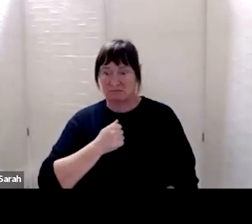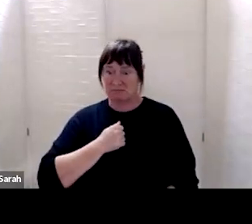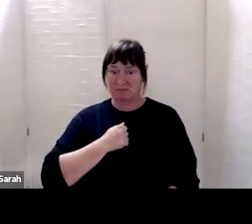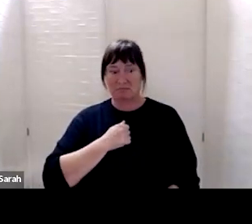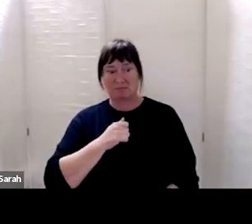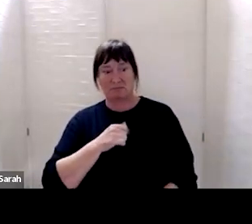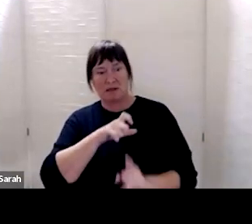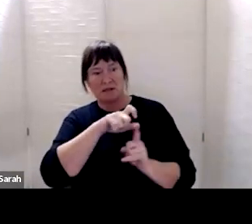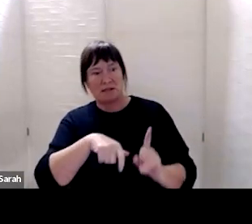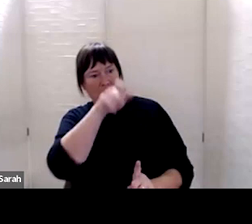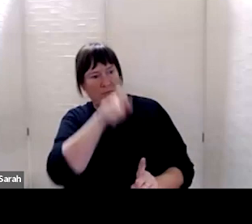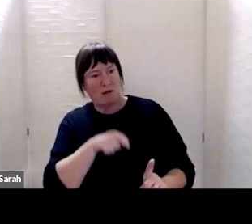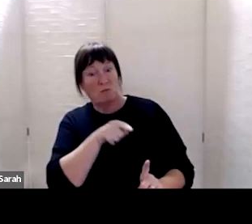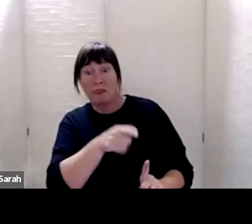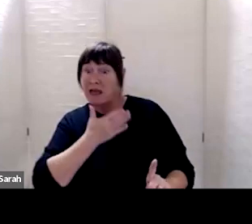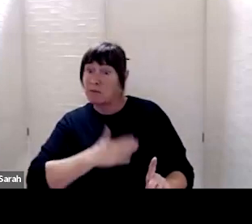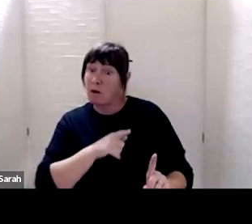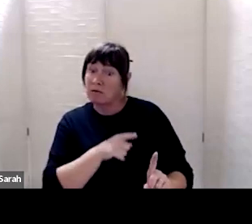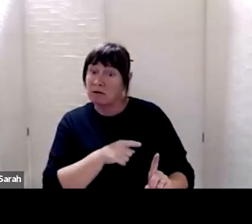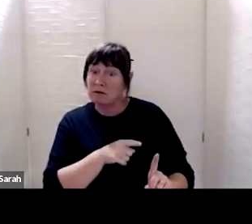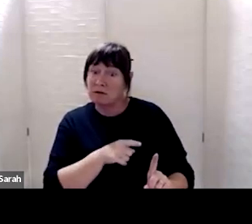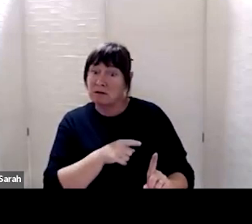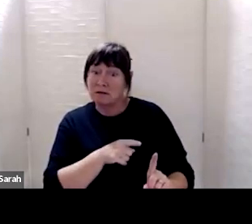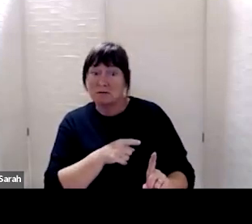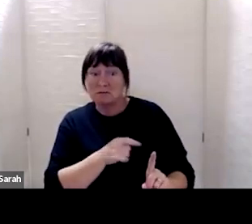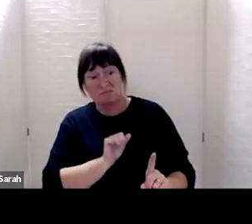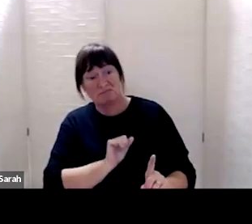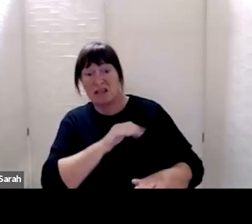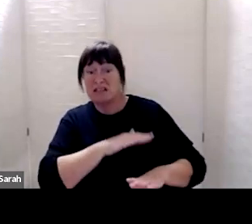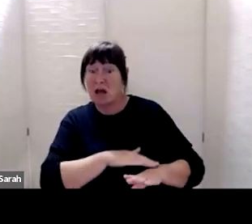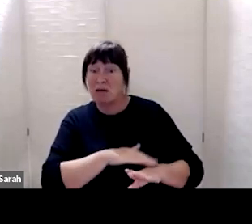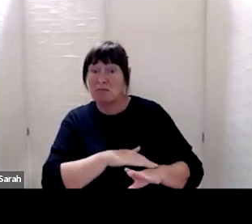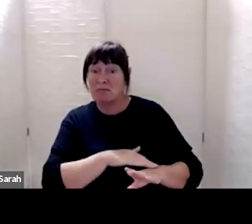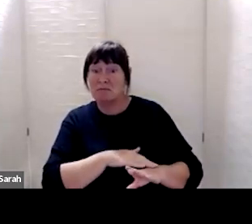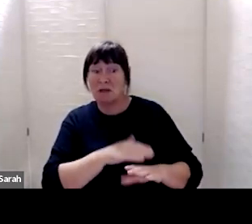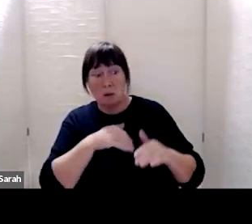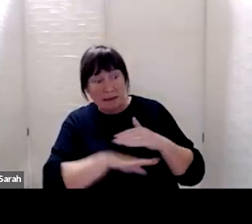and what they would like to be doing with their time, you know, being out in the community.